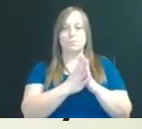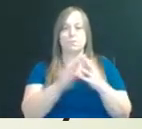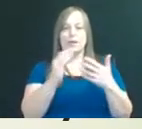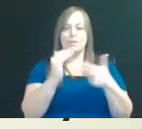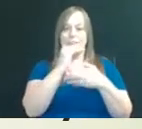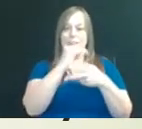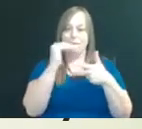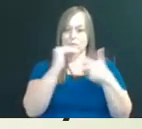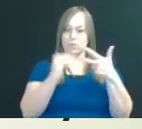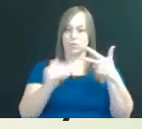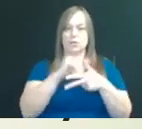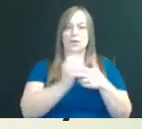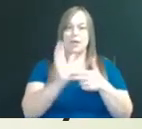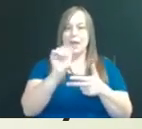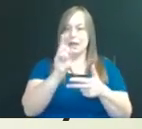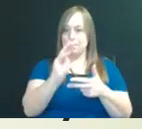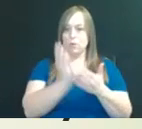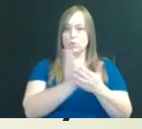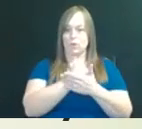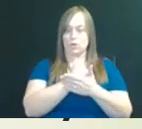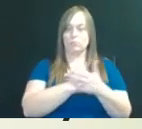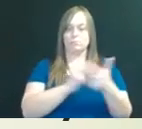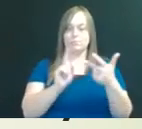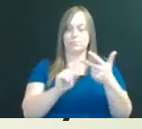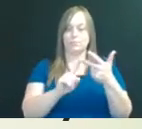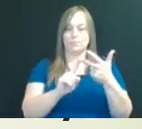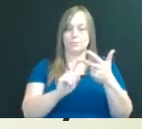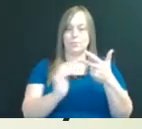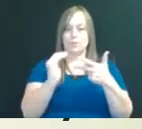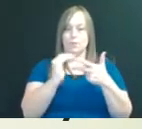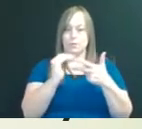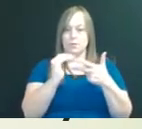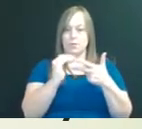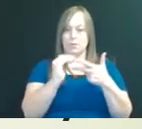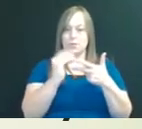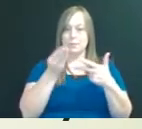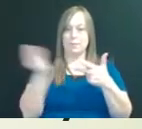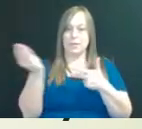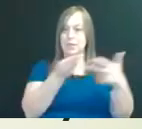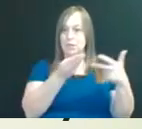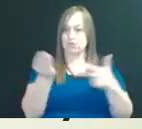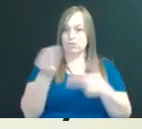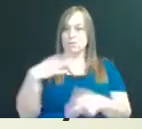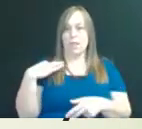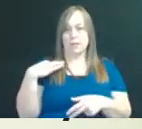So the administrative review is the lowest level of due process. Mediation is a voluntary step.